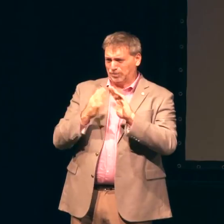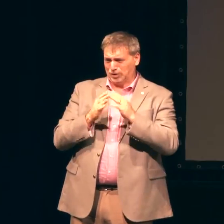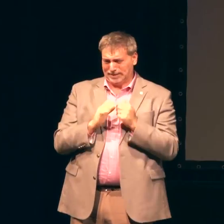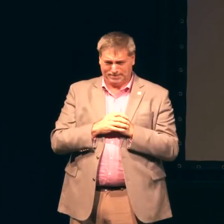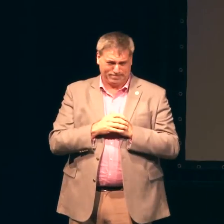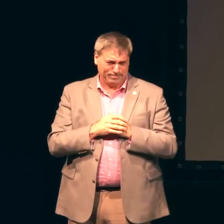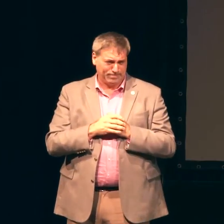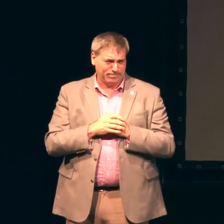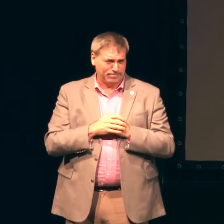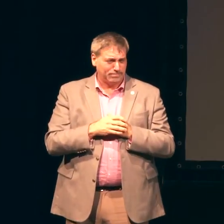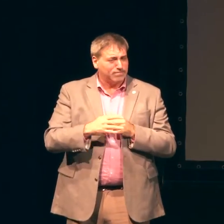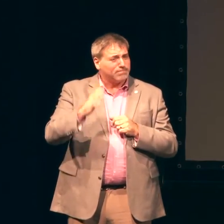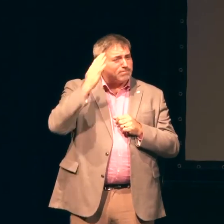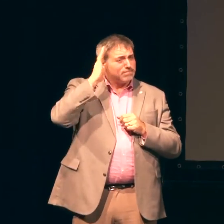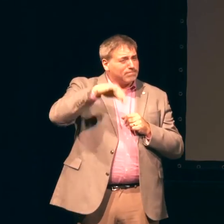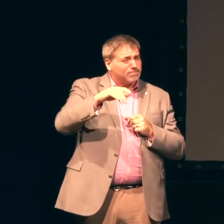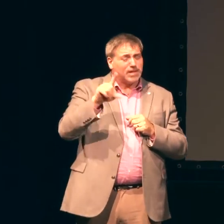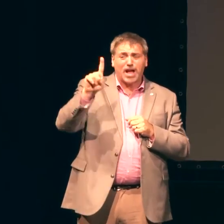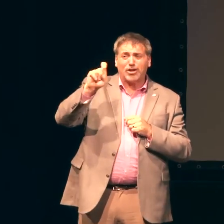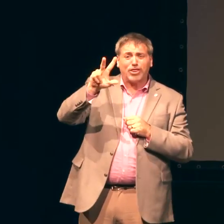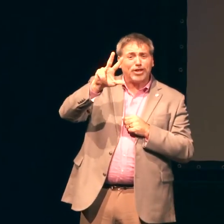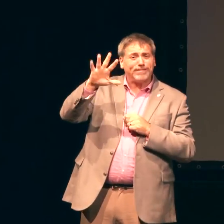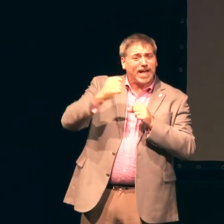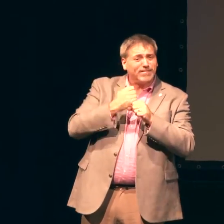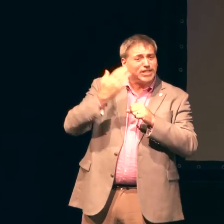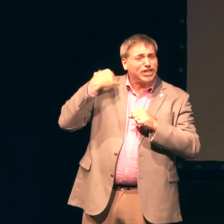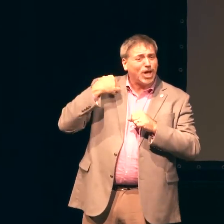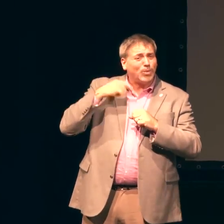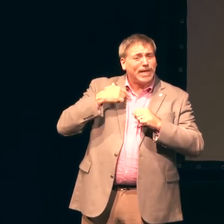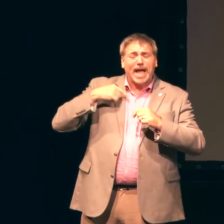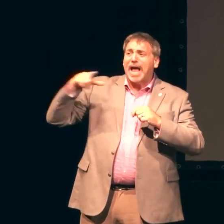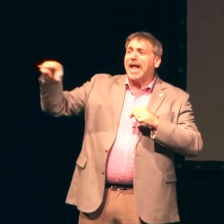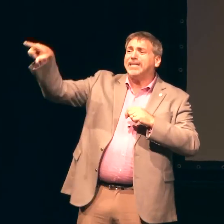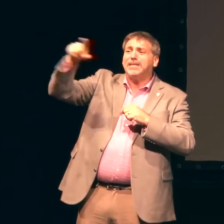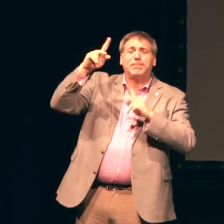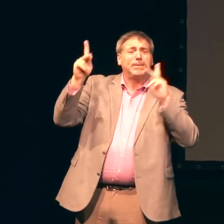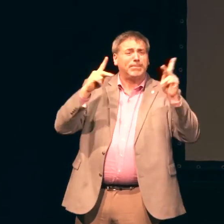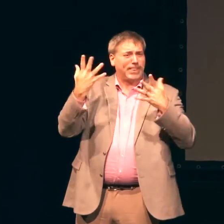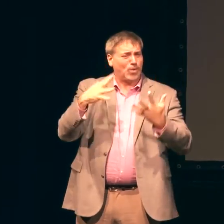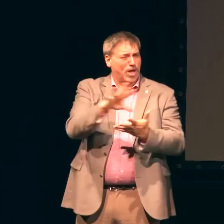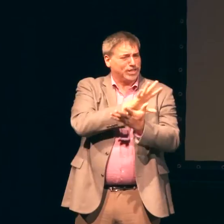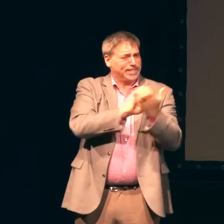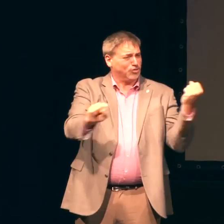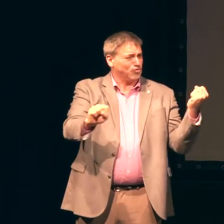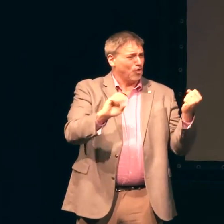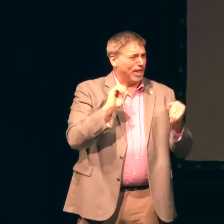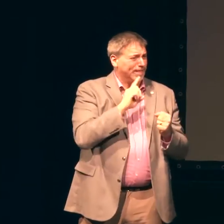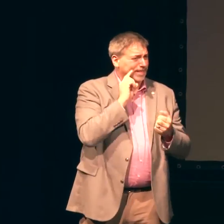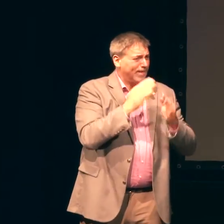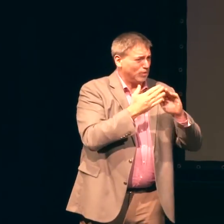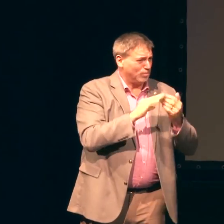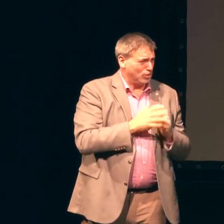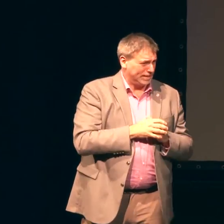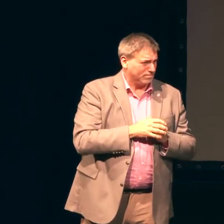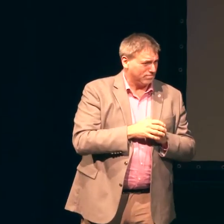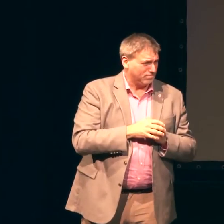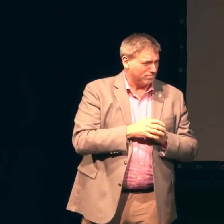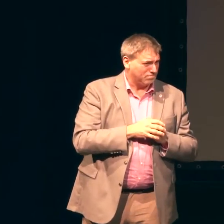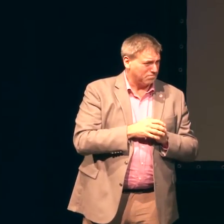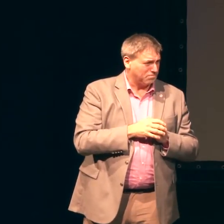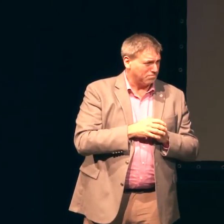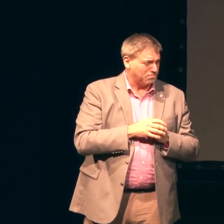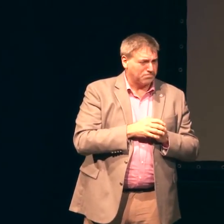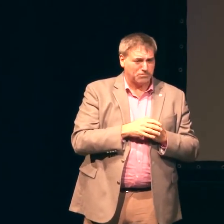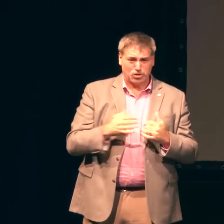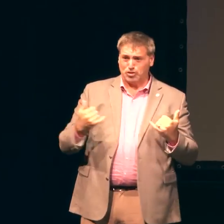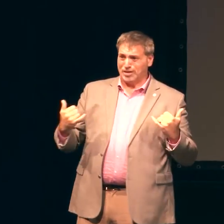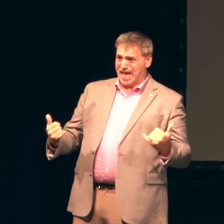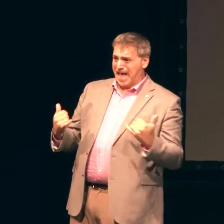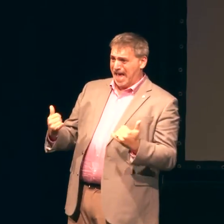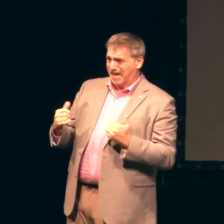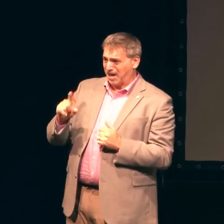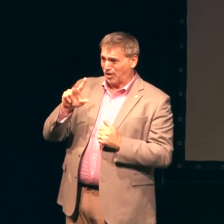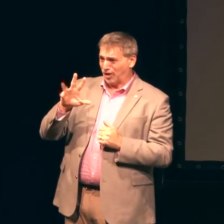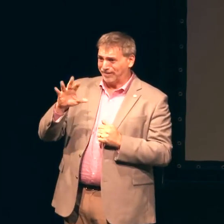must preserve our community. 135 years ago, people wanted to destroy the Deaf community